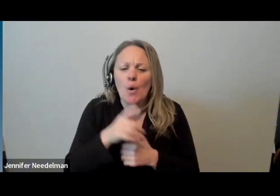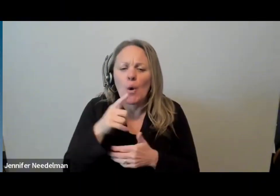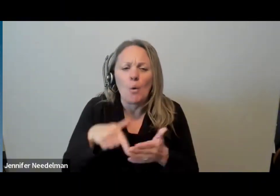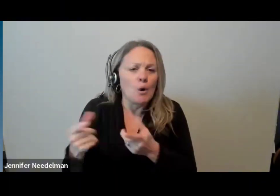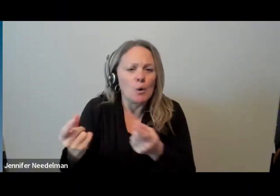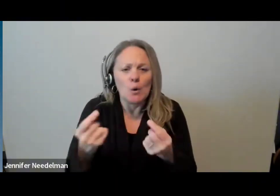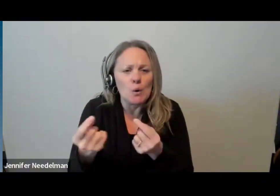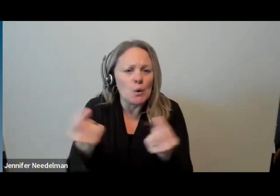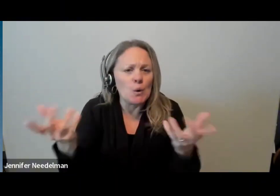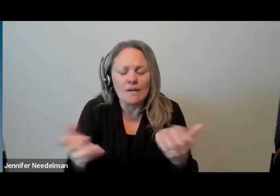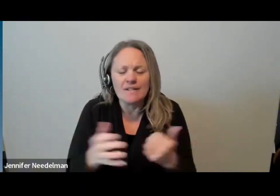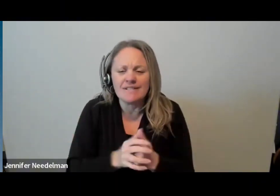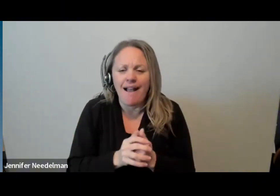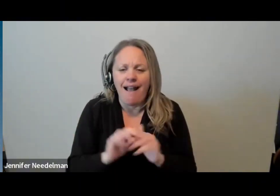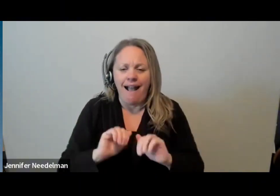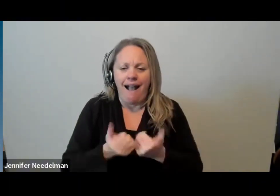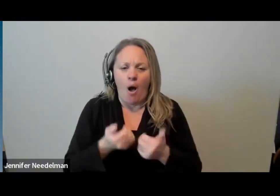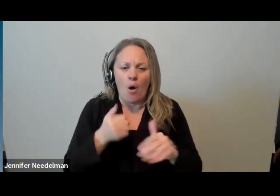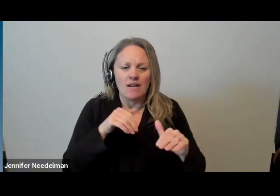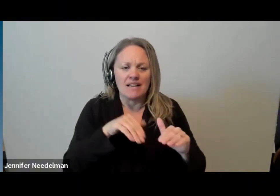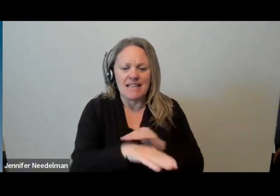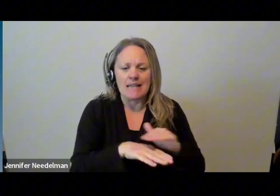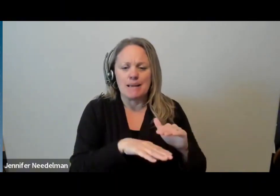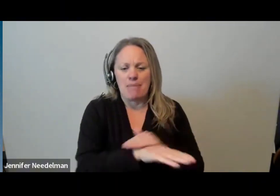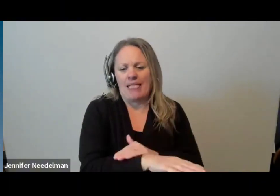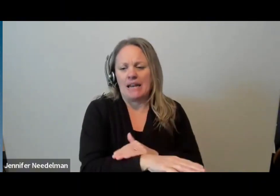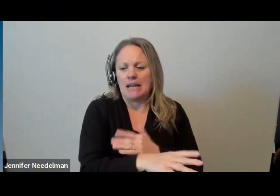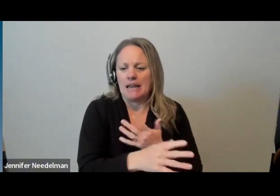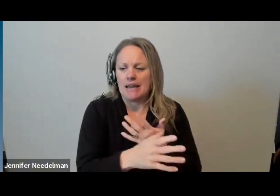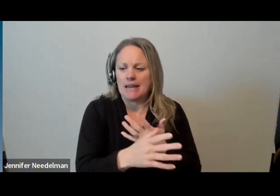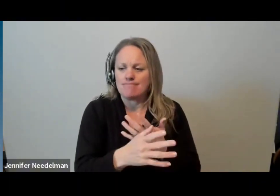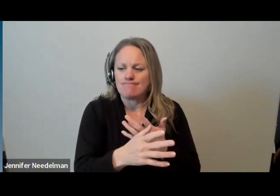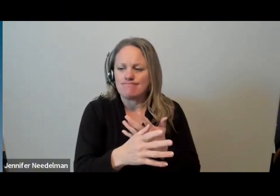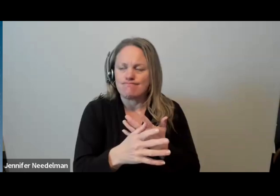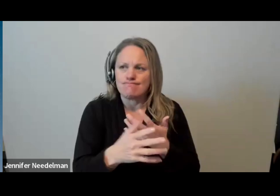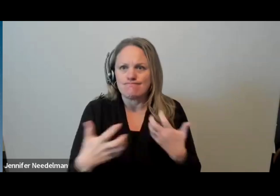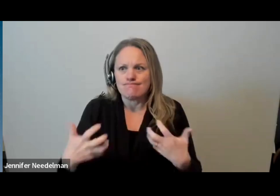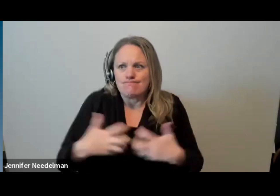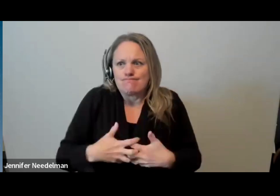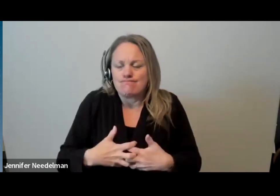and how does accessibility play a role in the work you do with games?